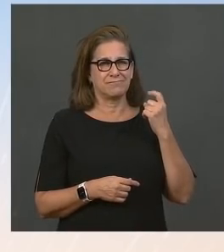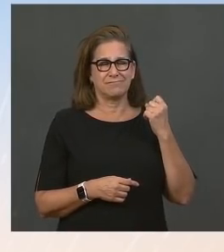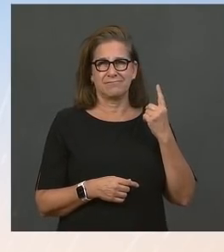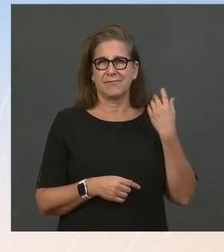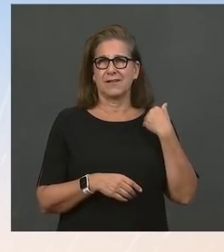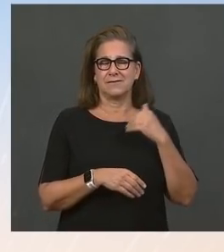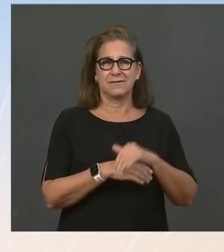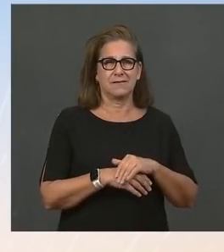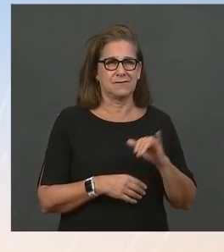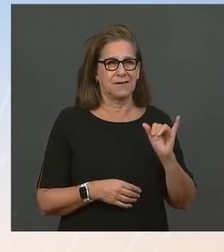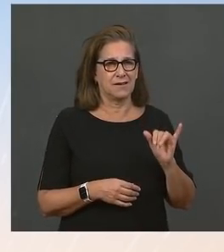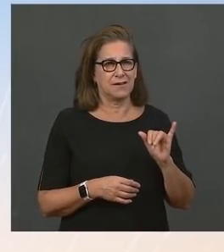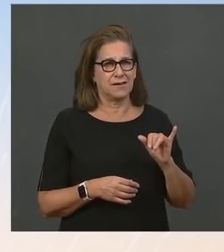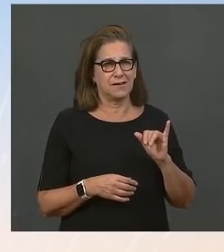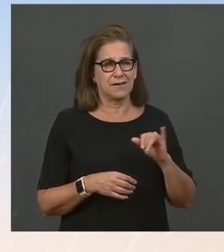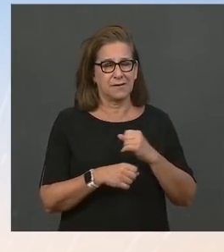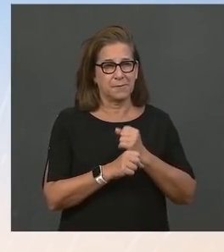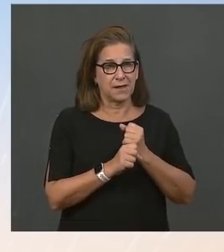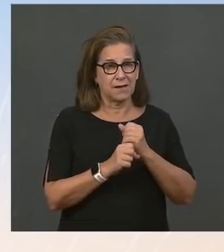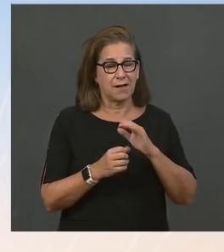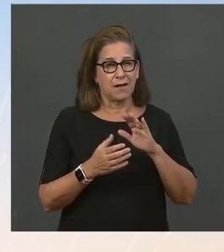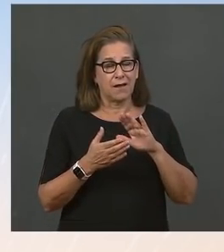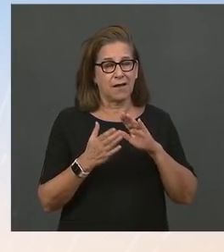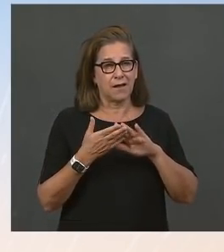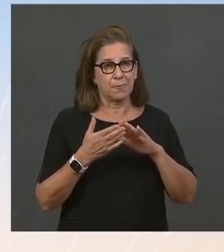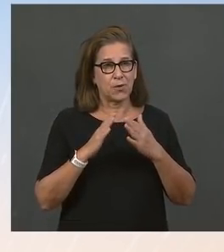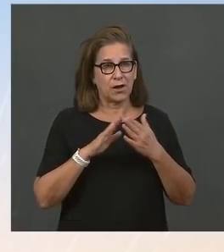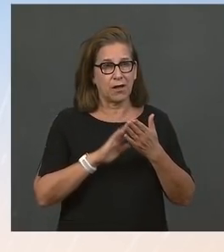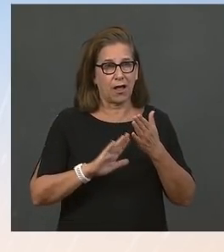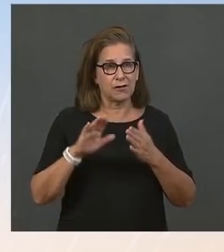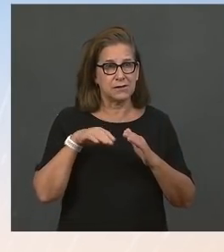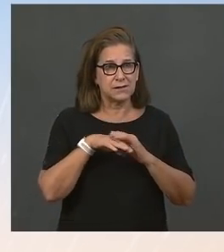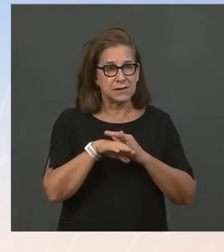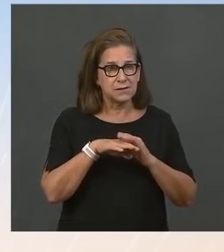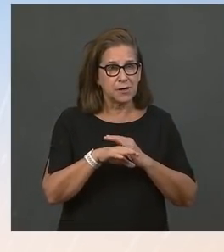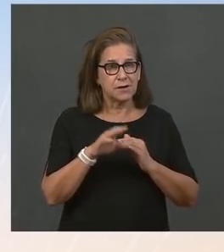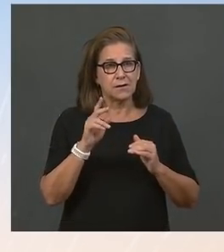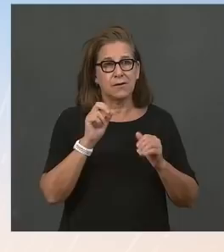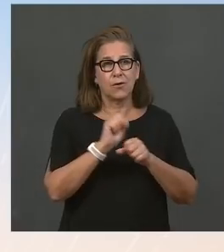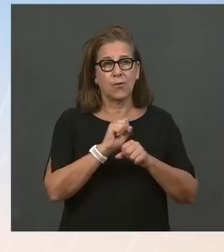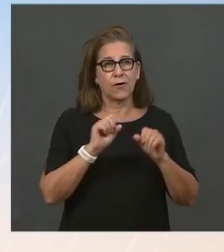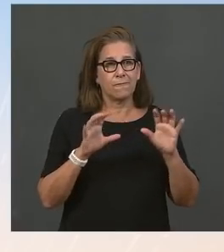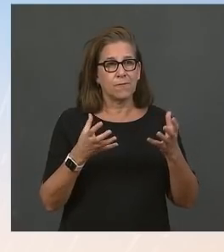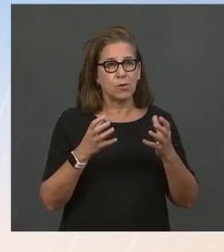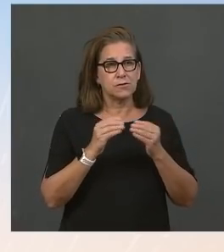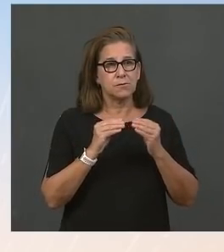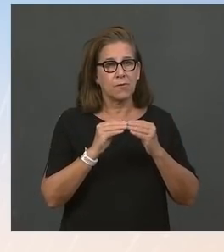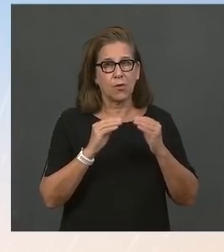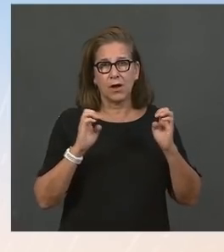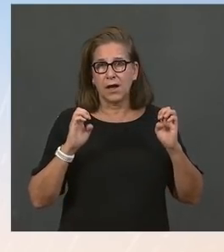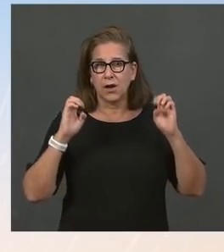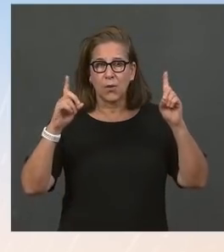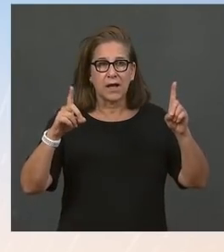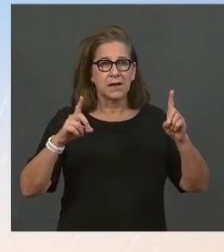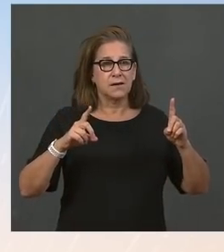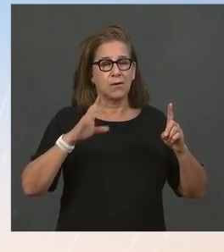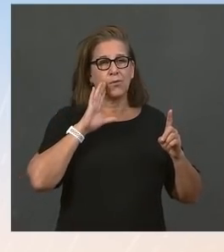that ensuring we have a more educated workforce out in the country is in the interest of the private sector, in the interest of U.S. competitiveness,